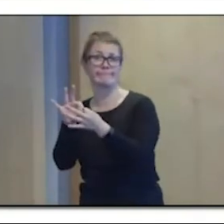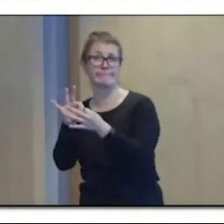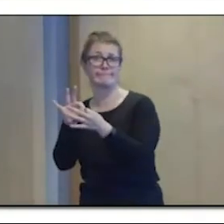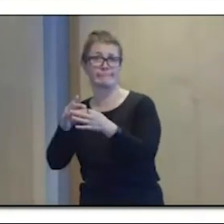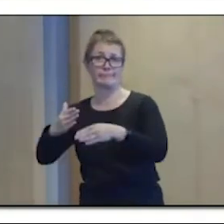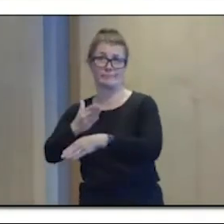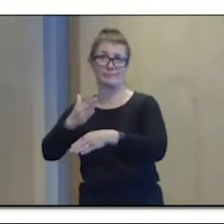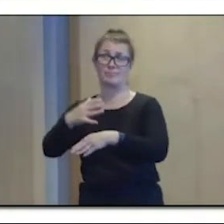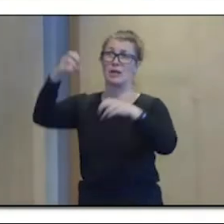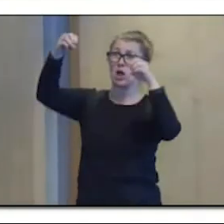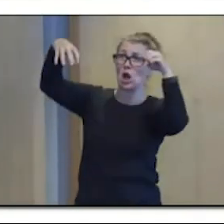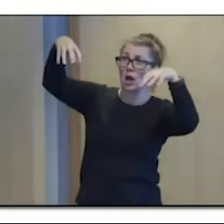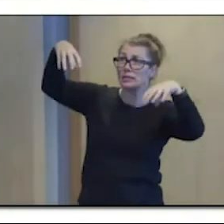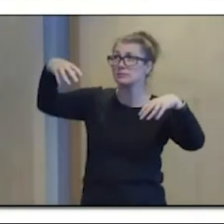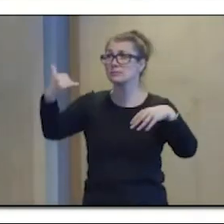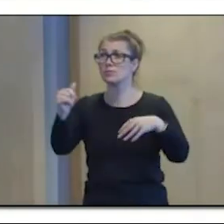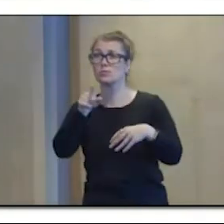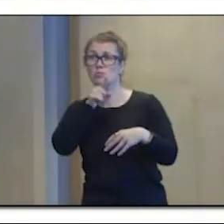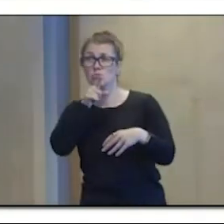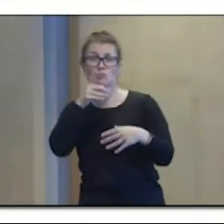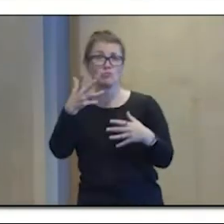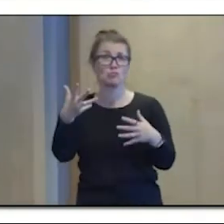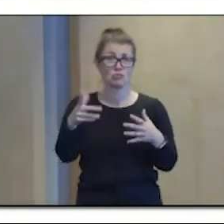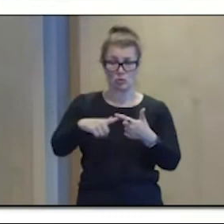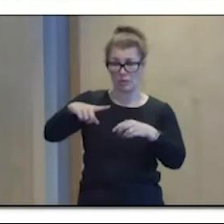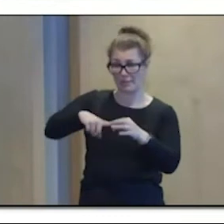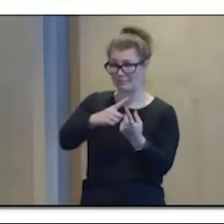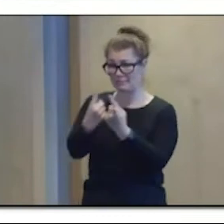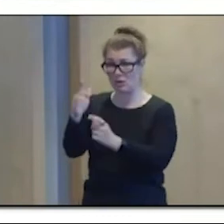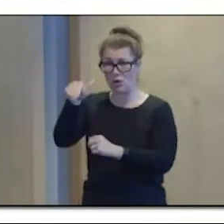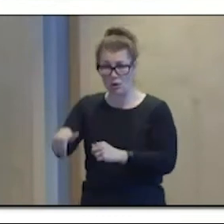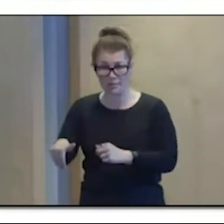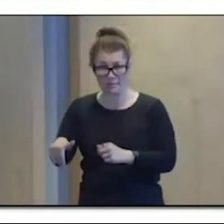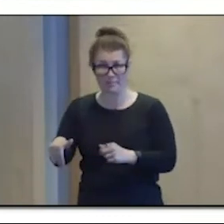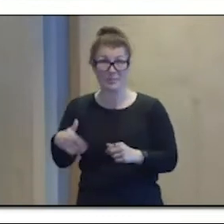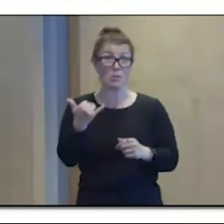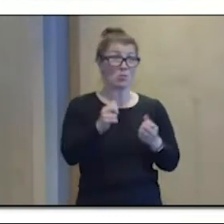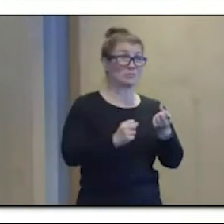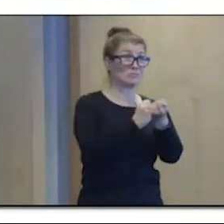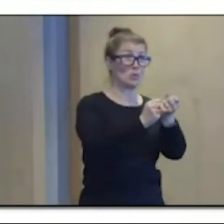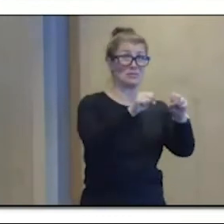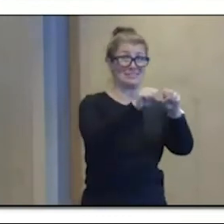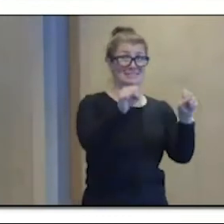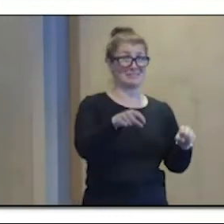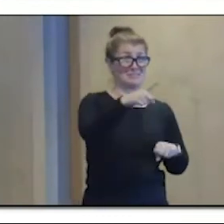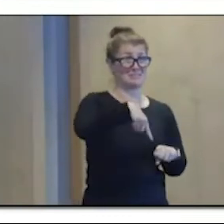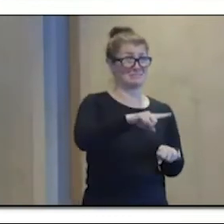lights or my equipment at home let alone support the system. There's some question about if I'm